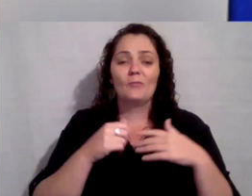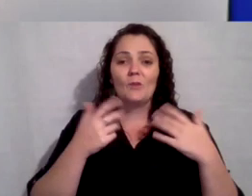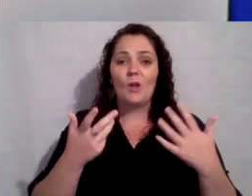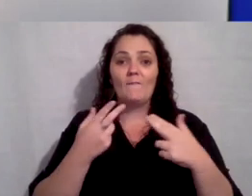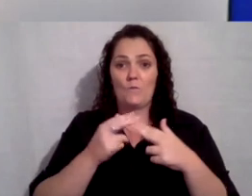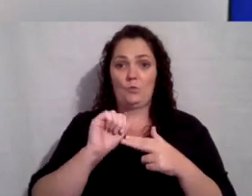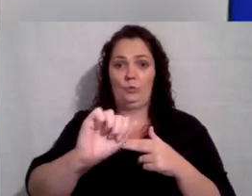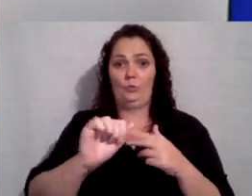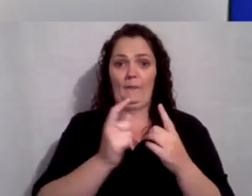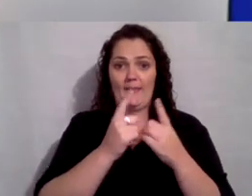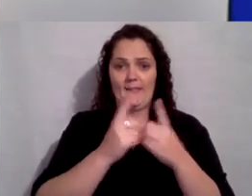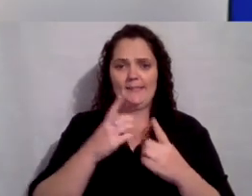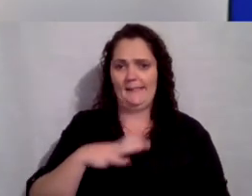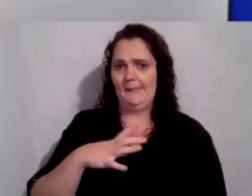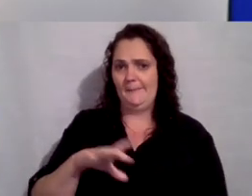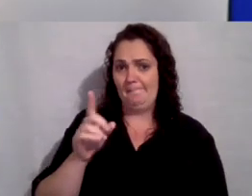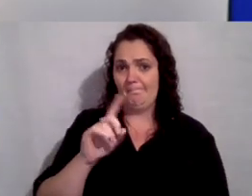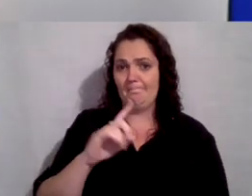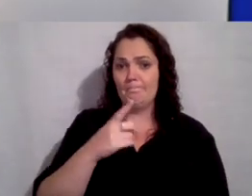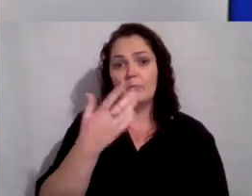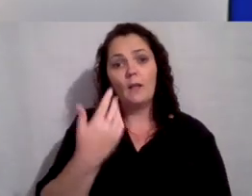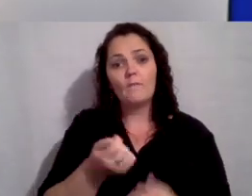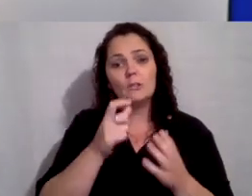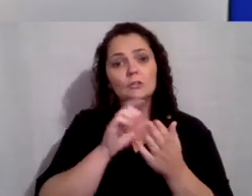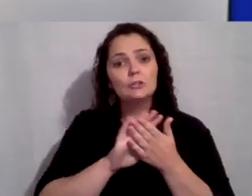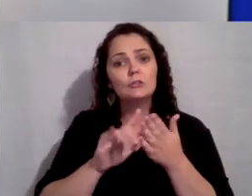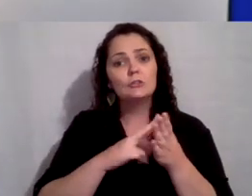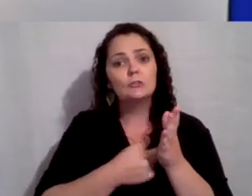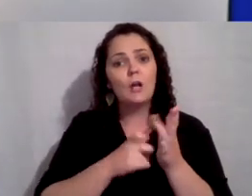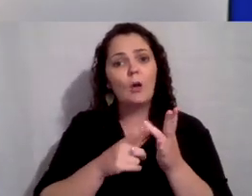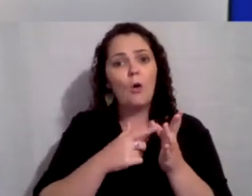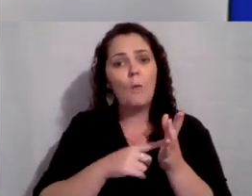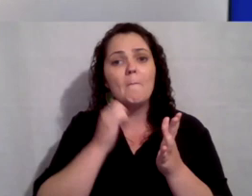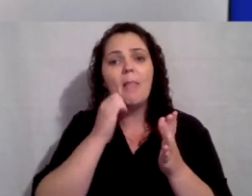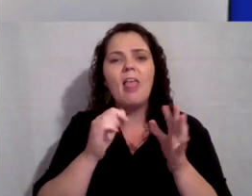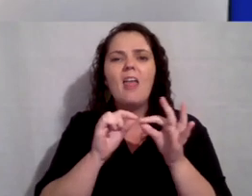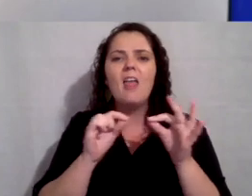So for your materials tonight, if you have charcoal available and you can work in charcoal, that's great and